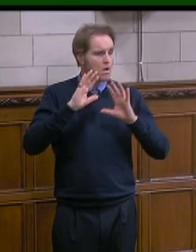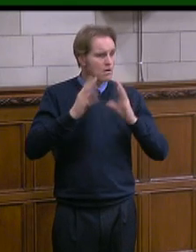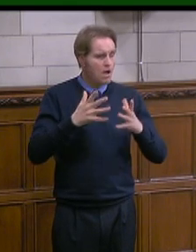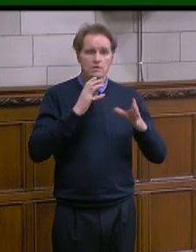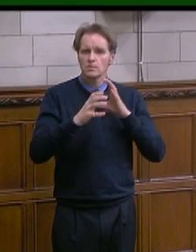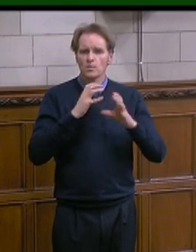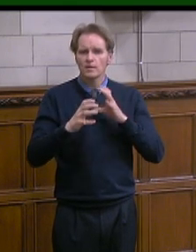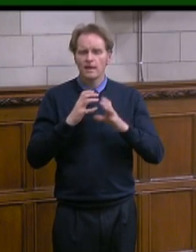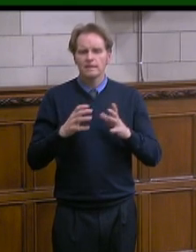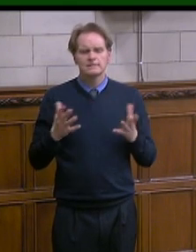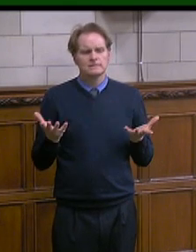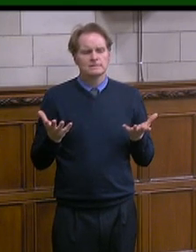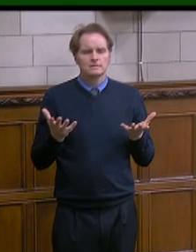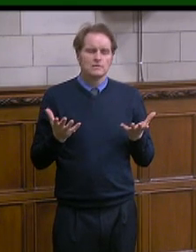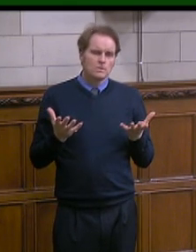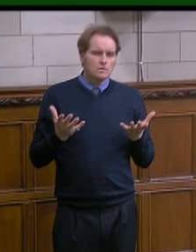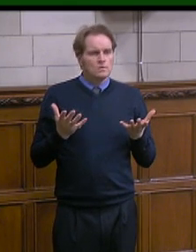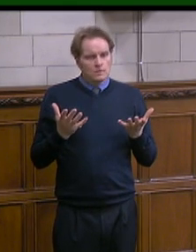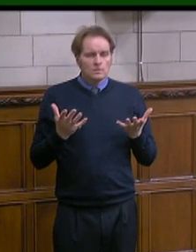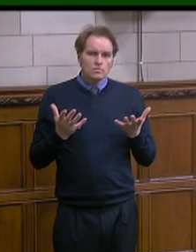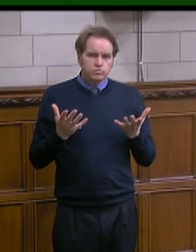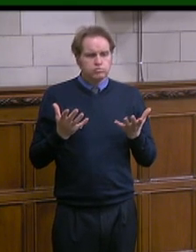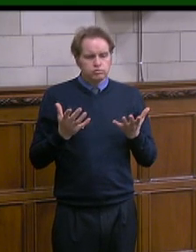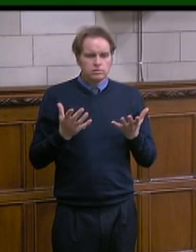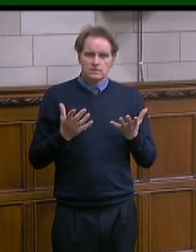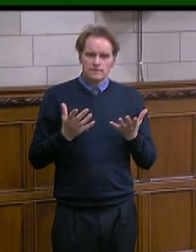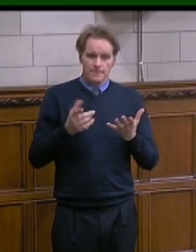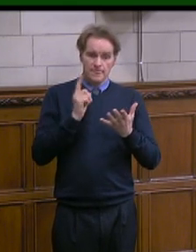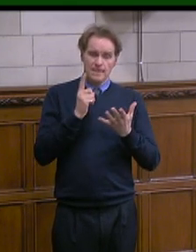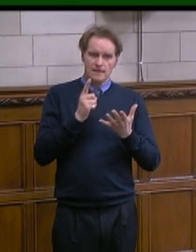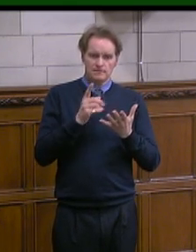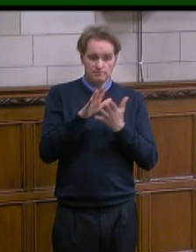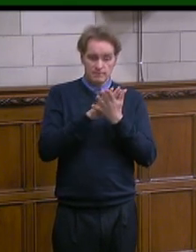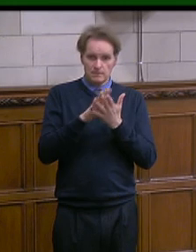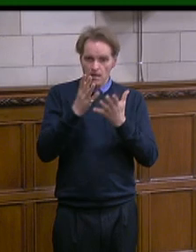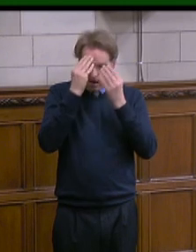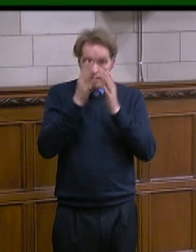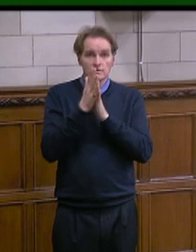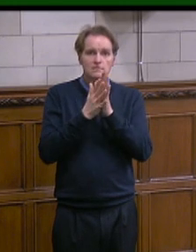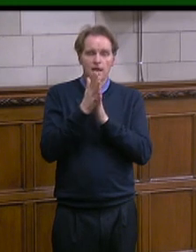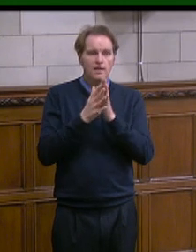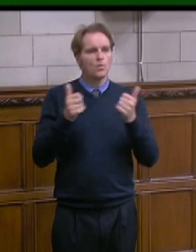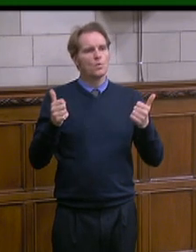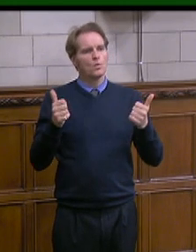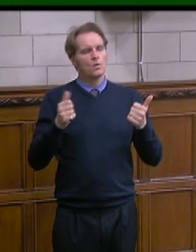That is the difference that learning sign language makes to people who are deaf.